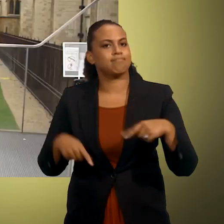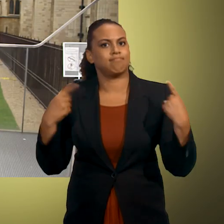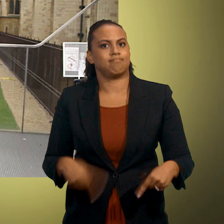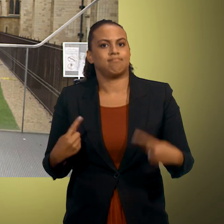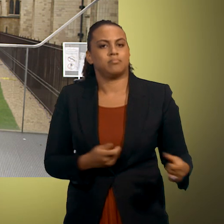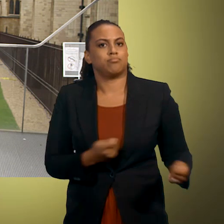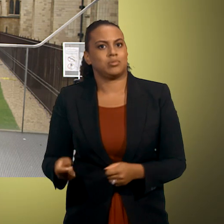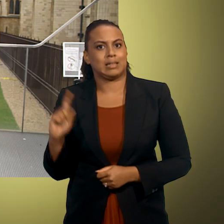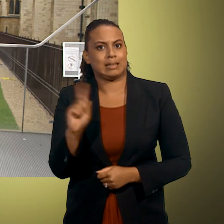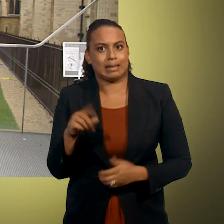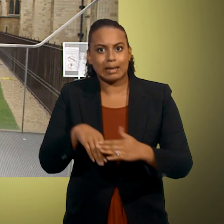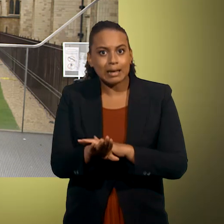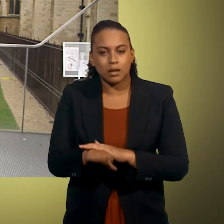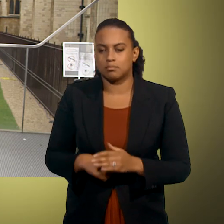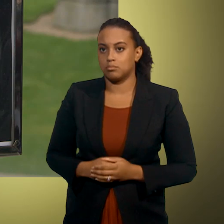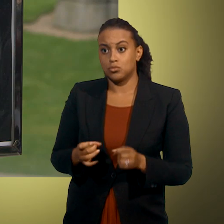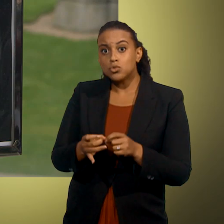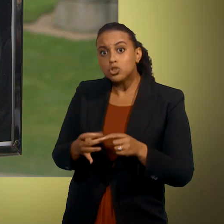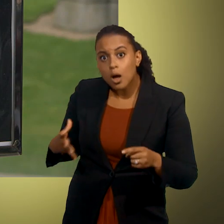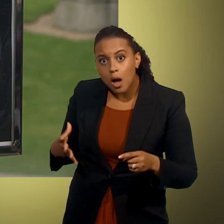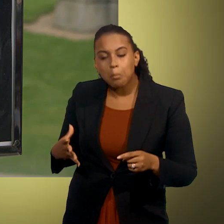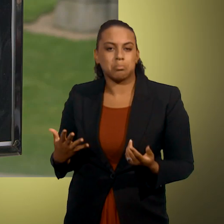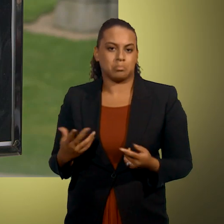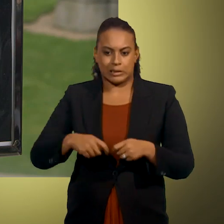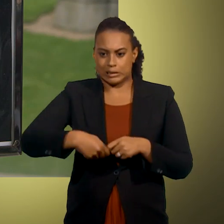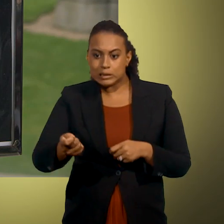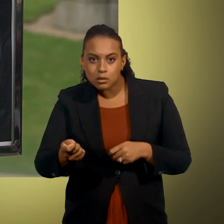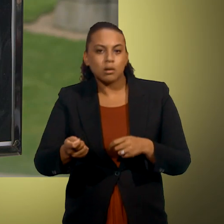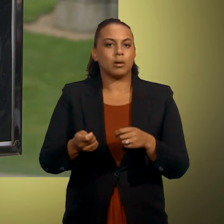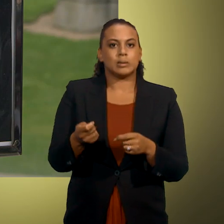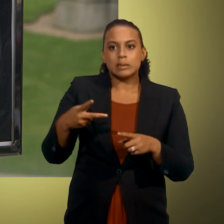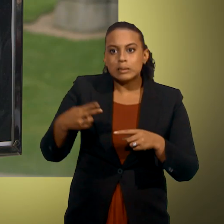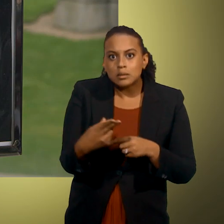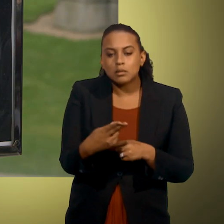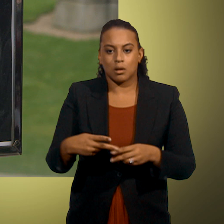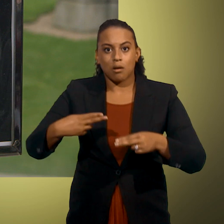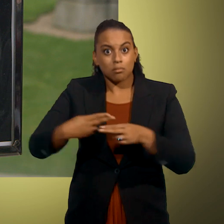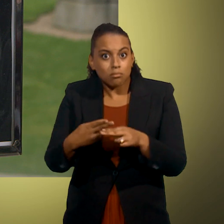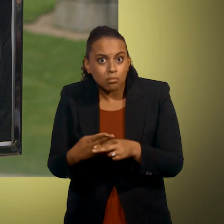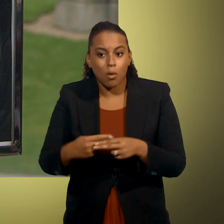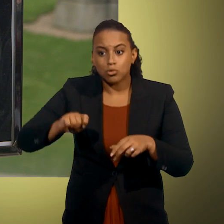our buildings. These include: sharp items including pen knives, scissors, cutlery and screwdrivers; paint